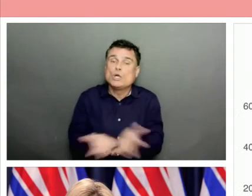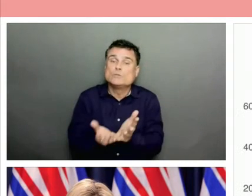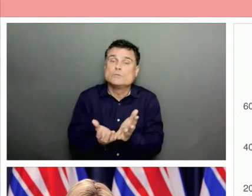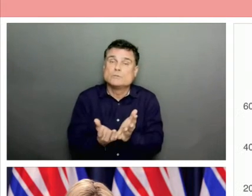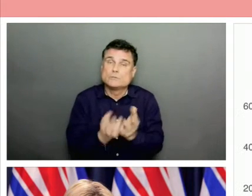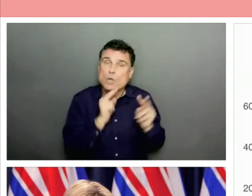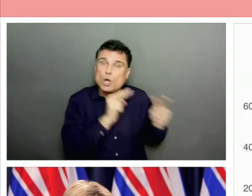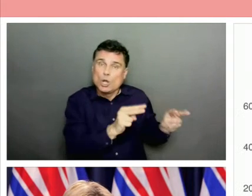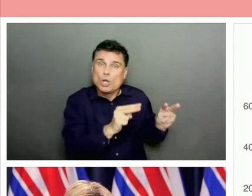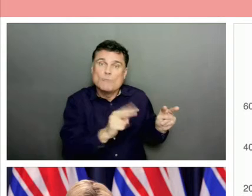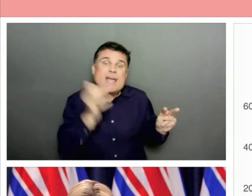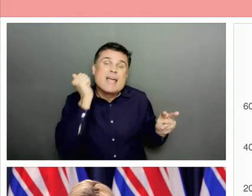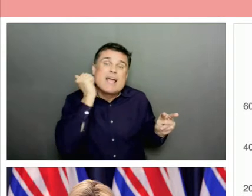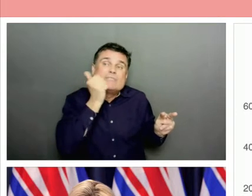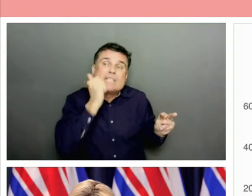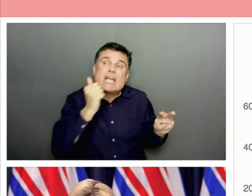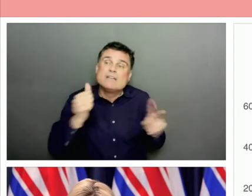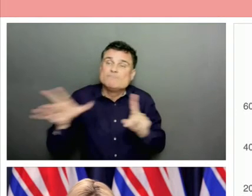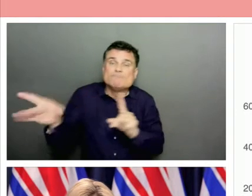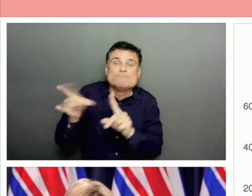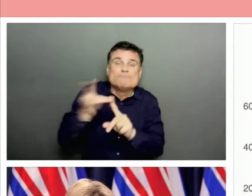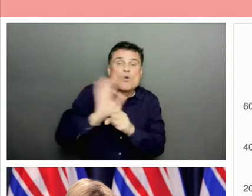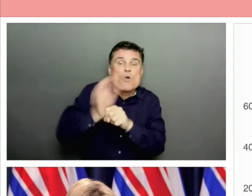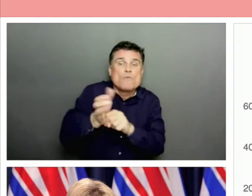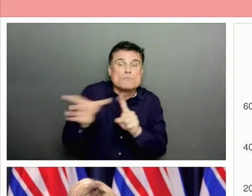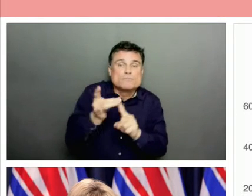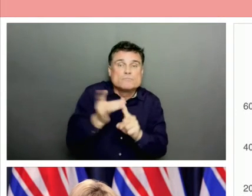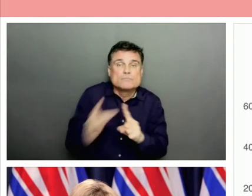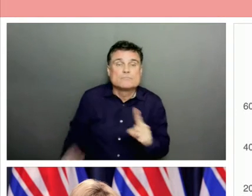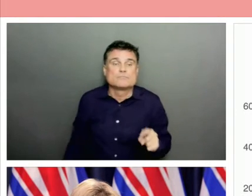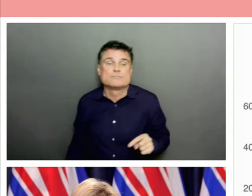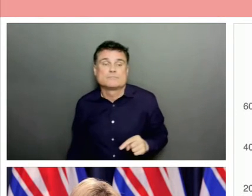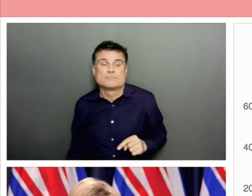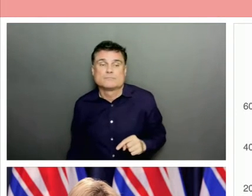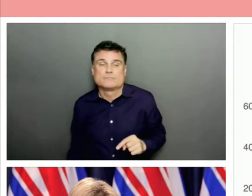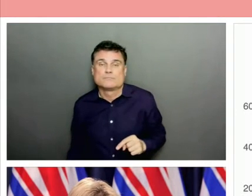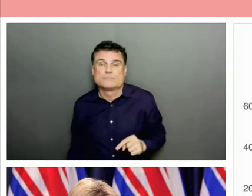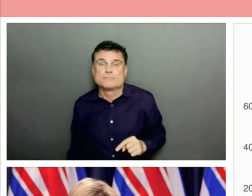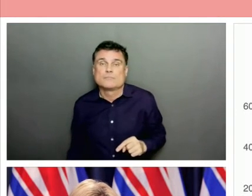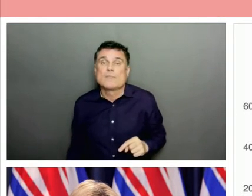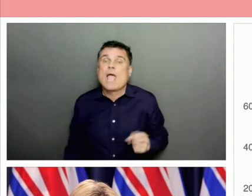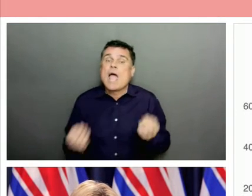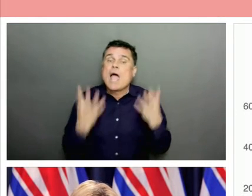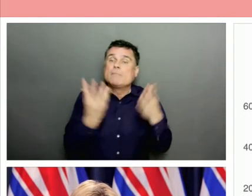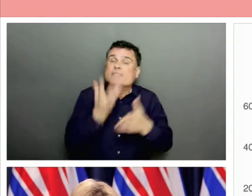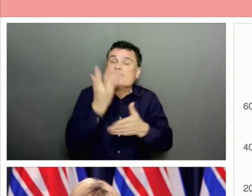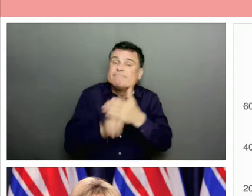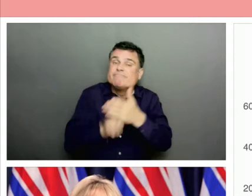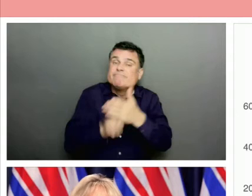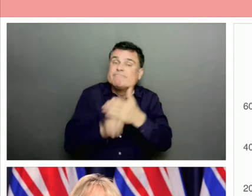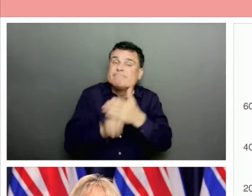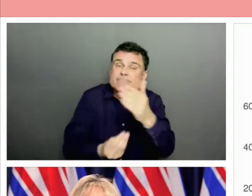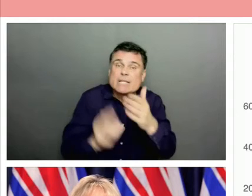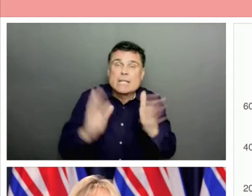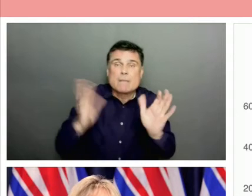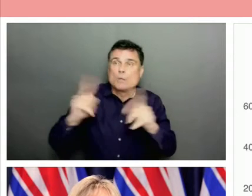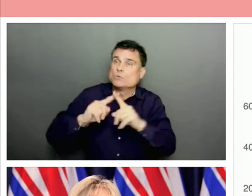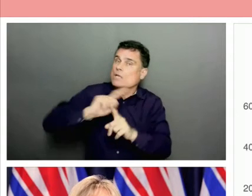rate compared to other countries. The other thing that I think is important for us to update is the